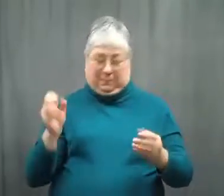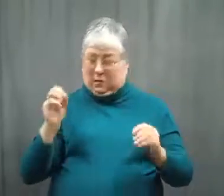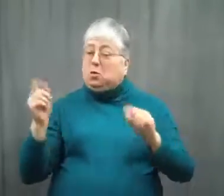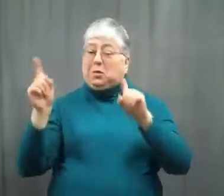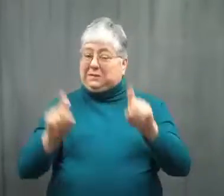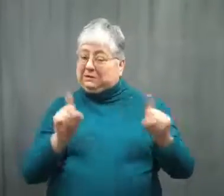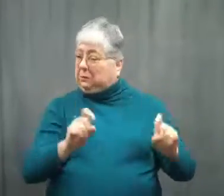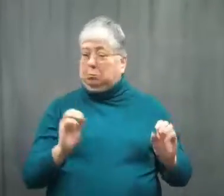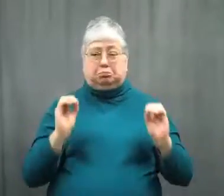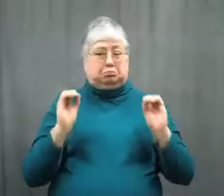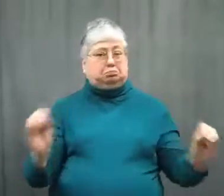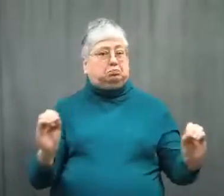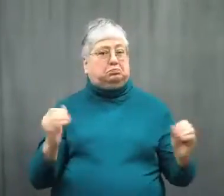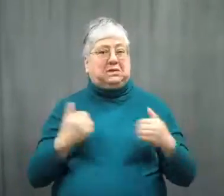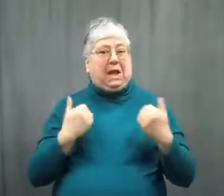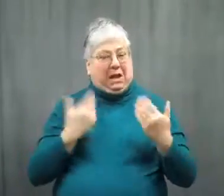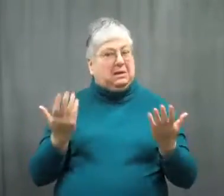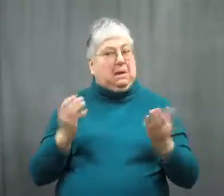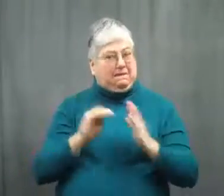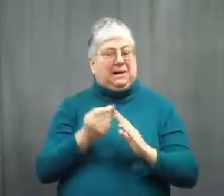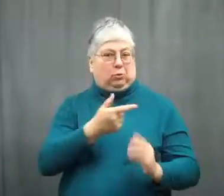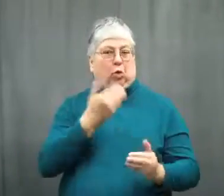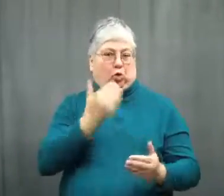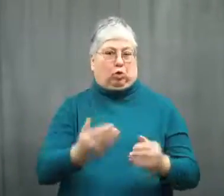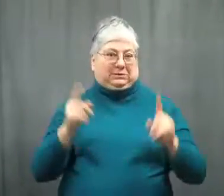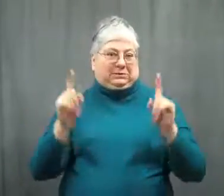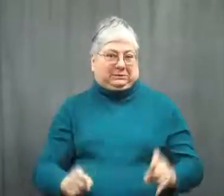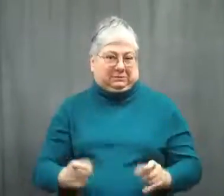The results showed none in the younger people, so the test is accurate.